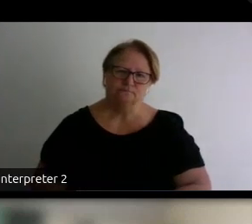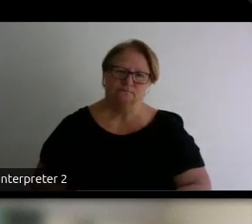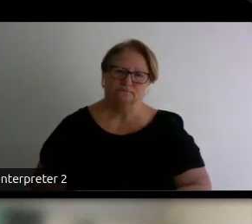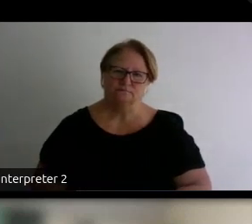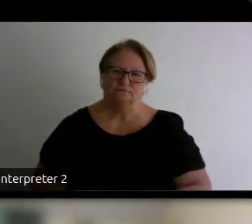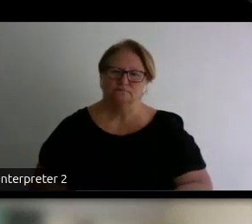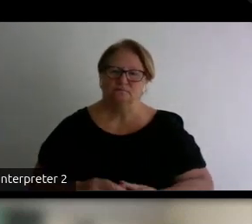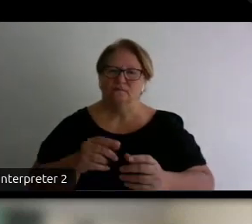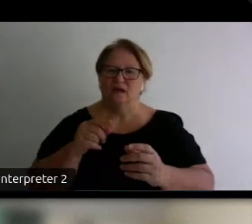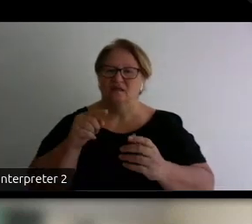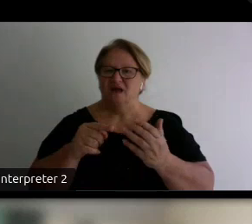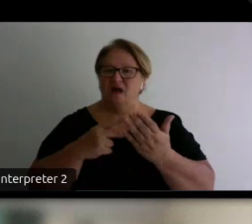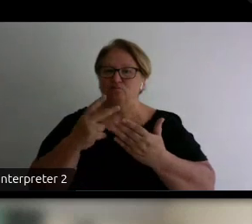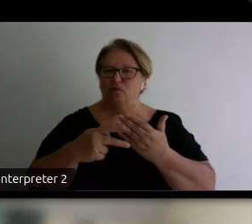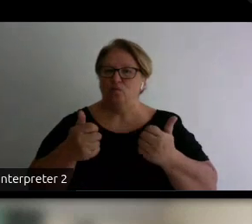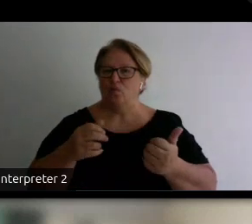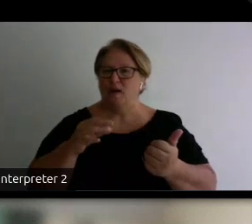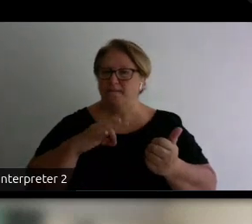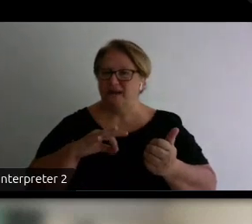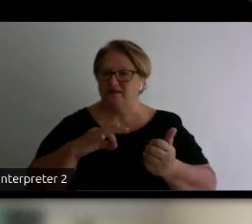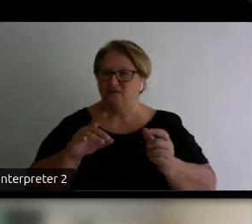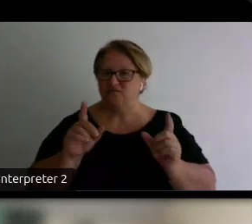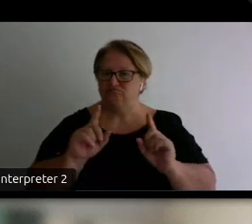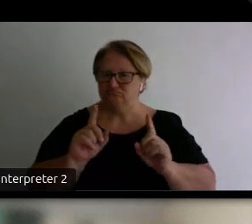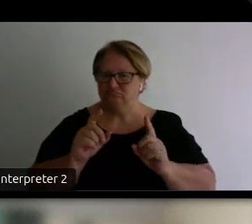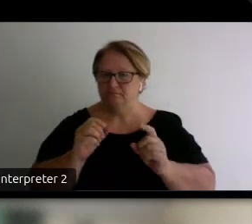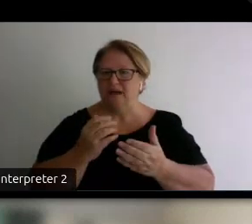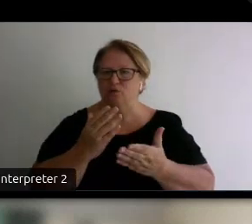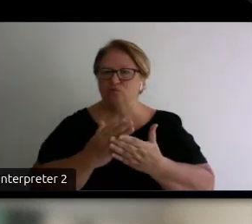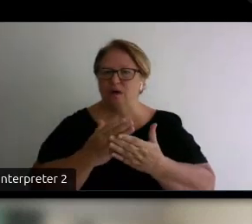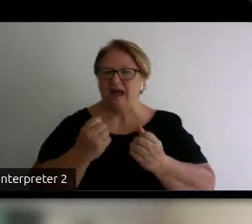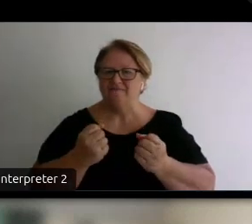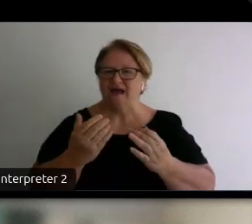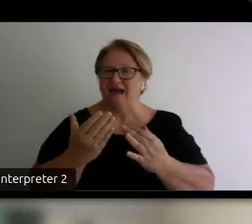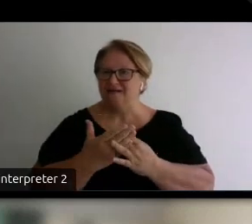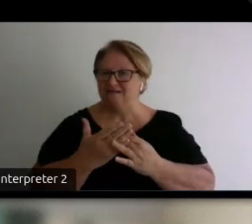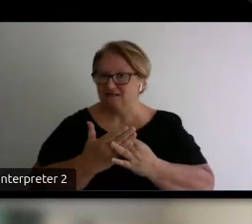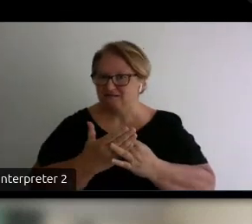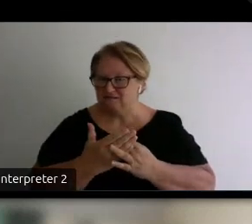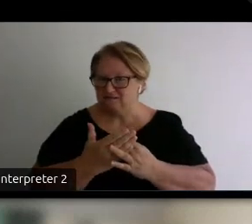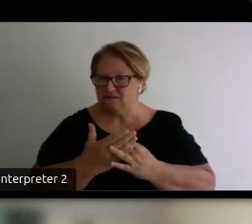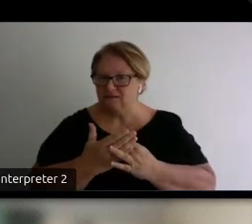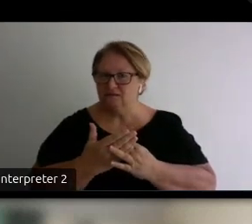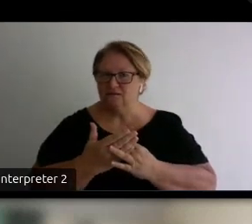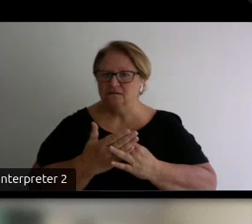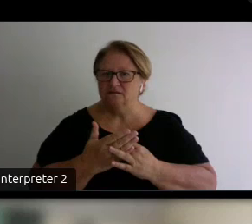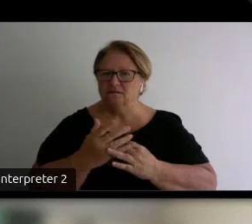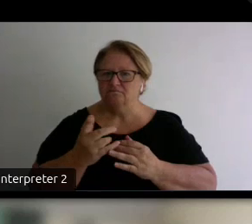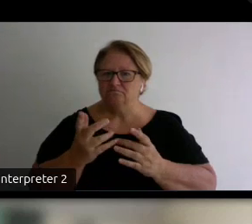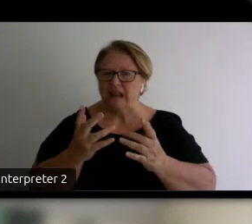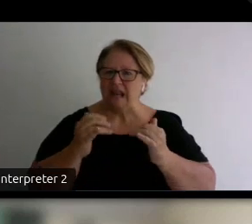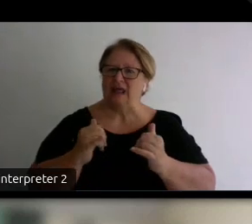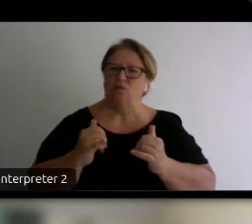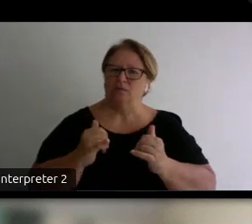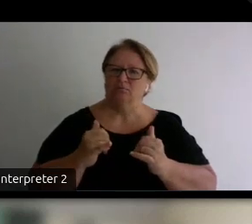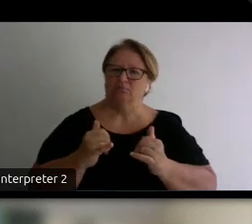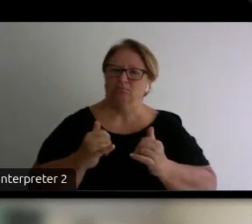are to ensure that your client has access and can um can access priority legal advice services. Um